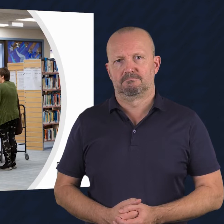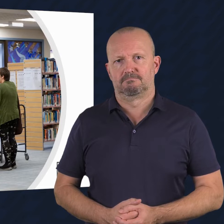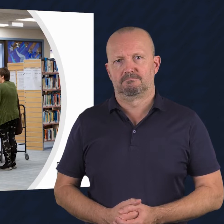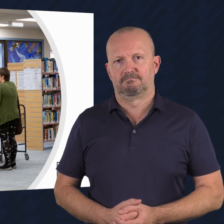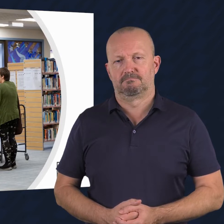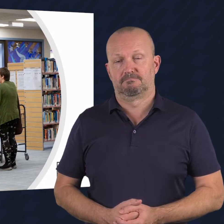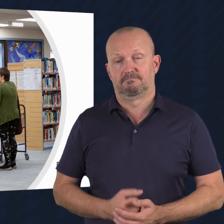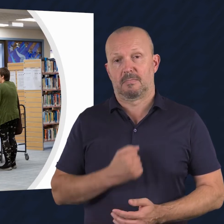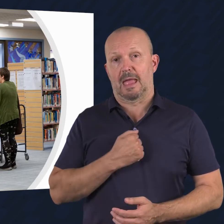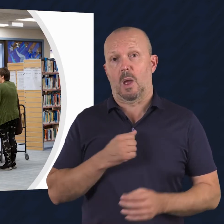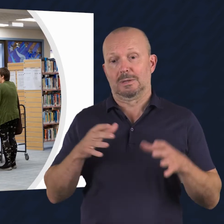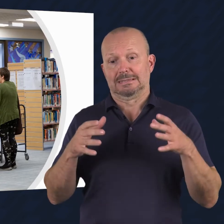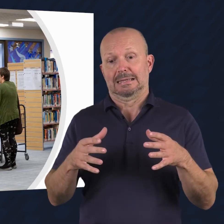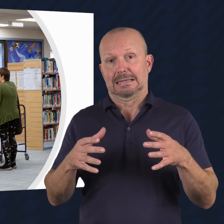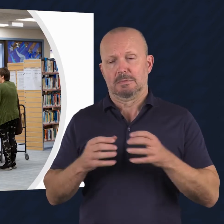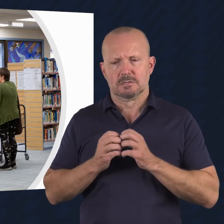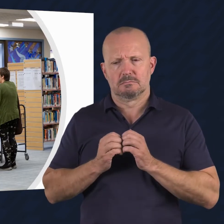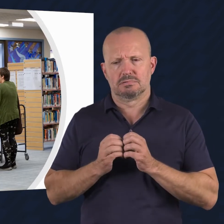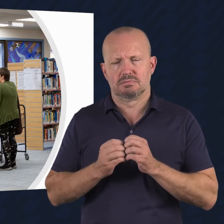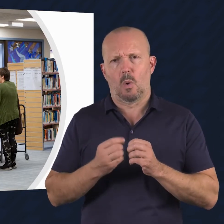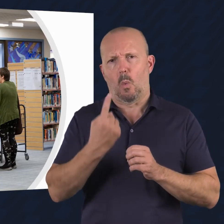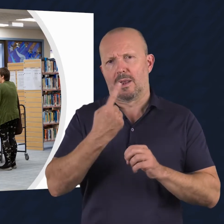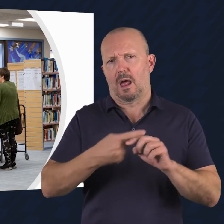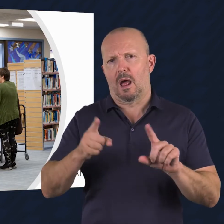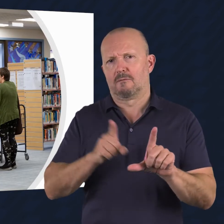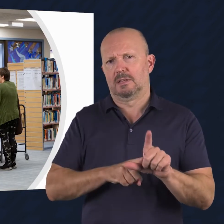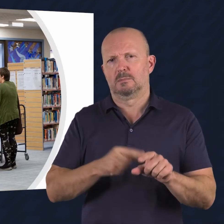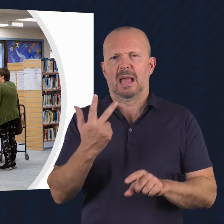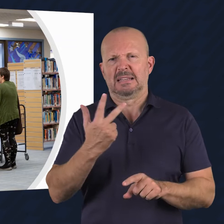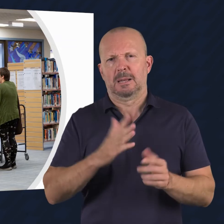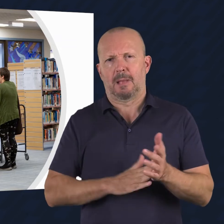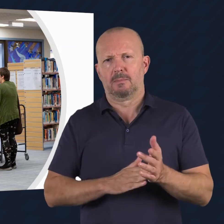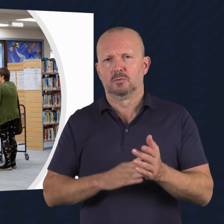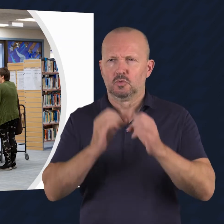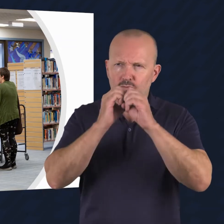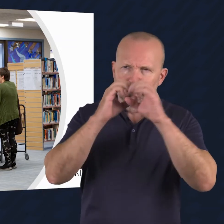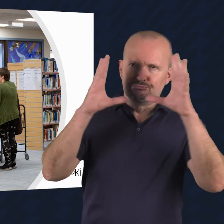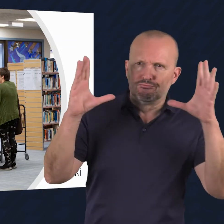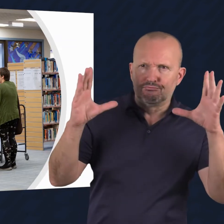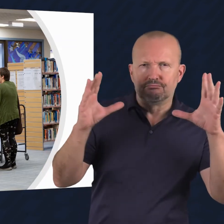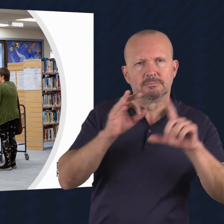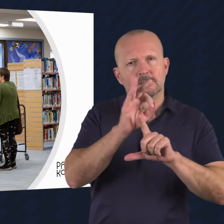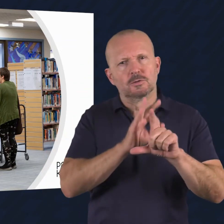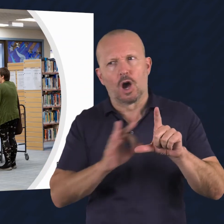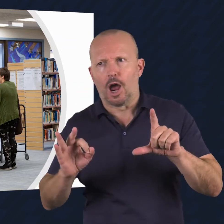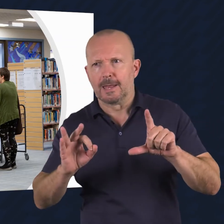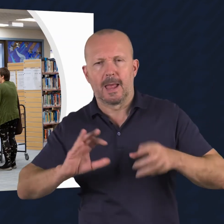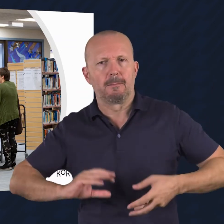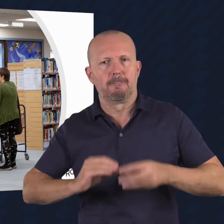It took our team a year and a half to conceptualise, design, and build Pae Korokī. It was during this time,